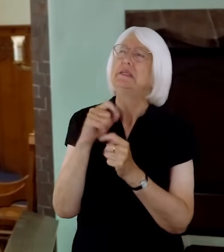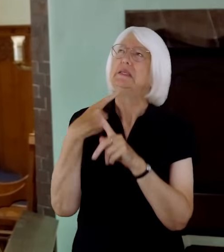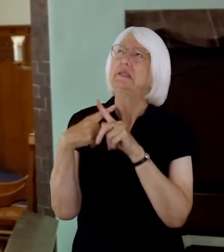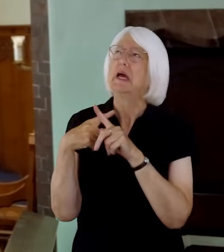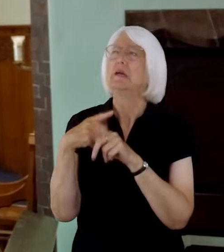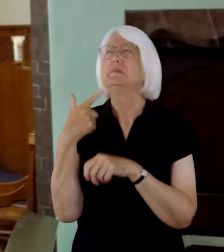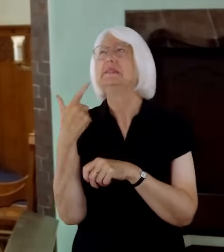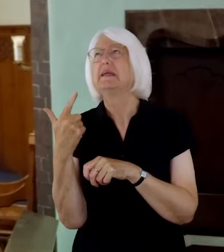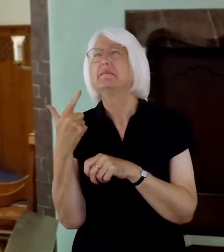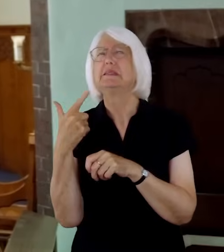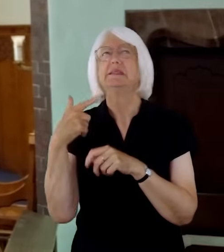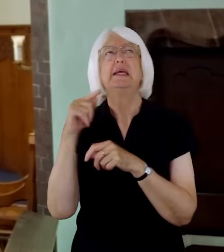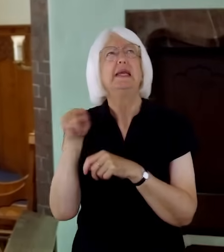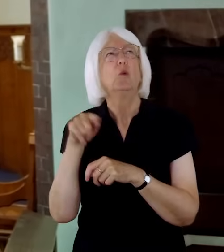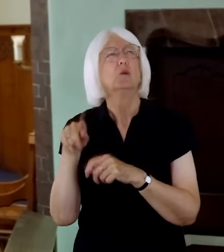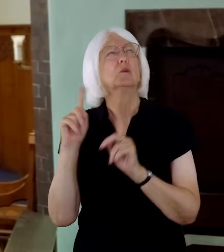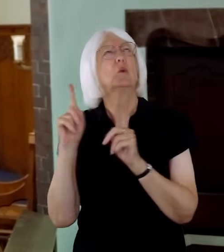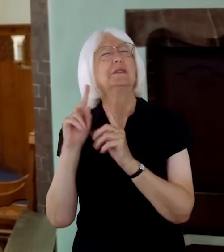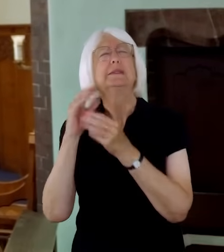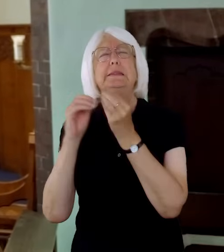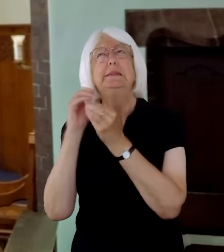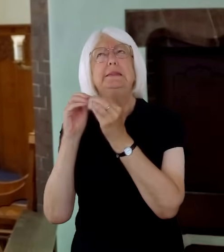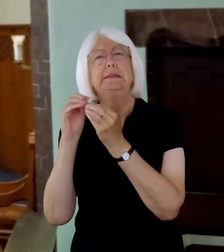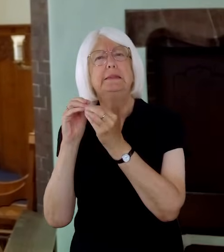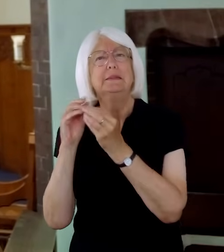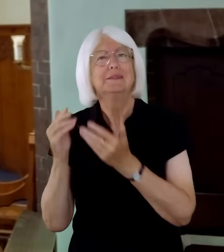70 multiplied by seven.